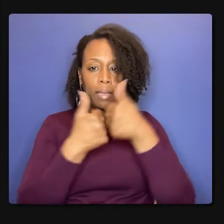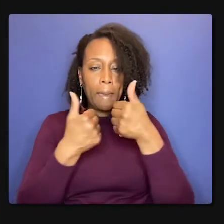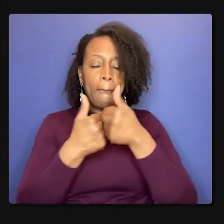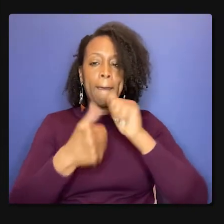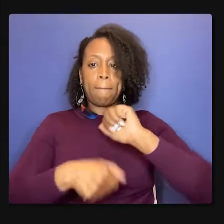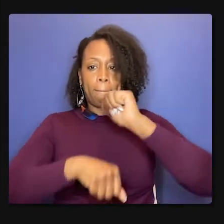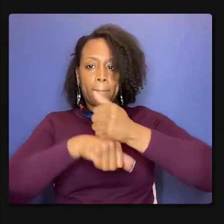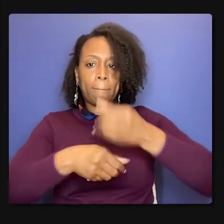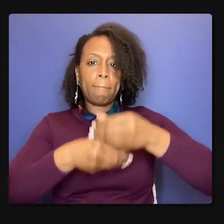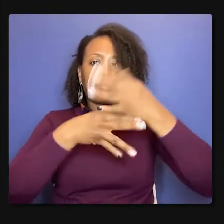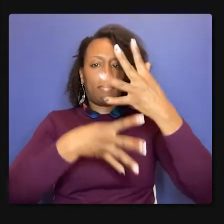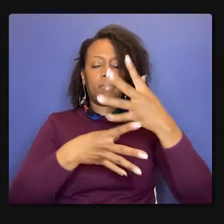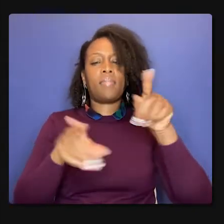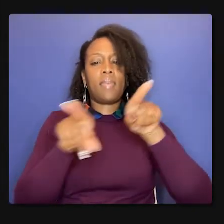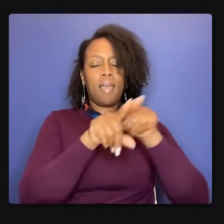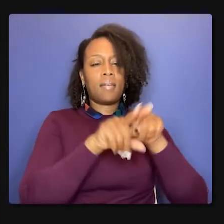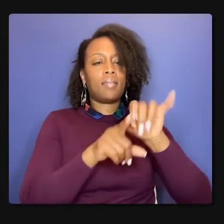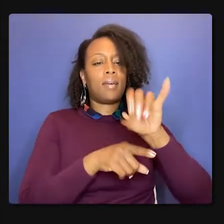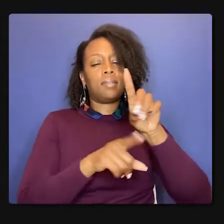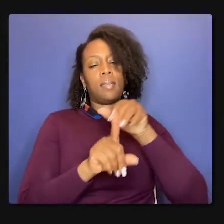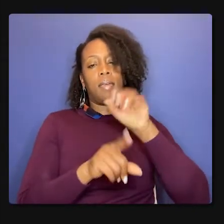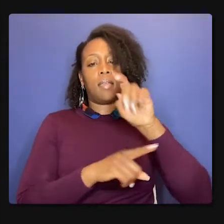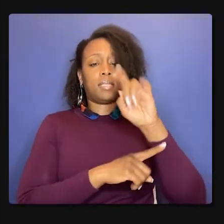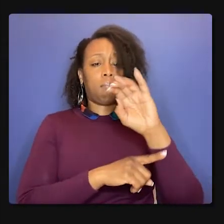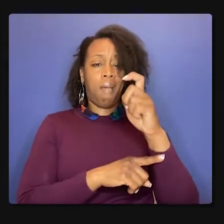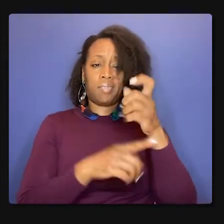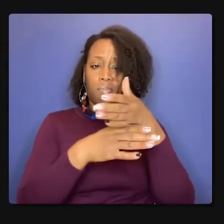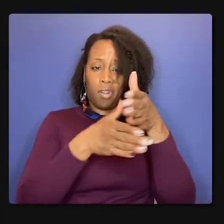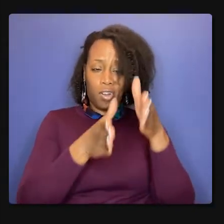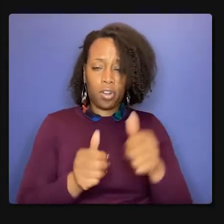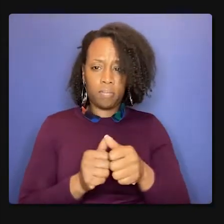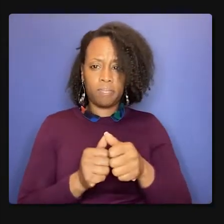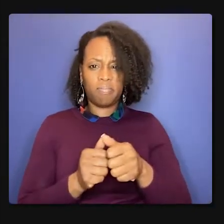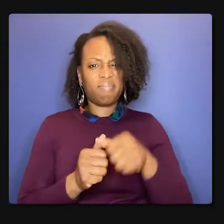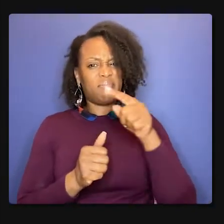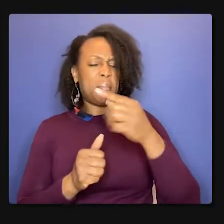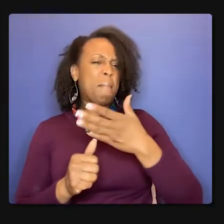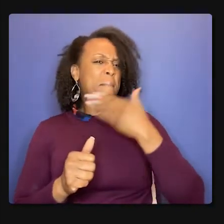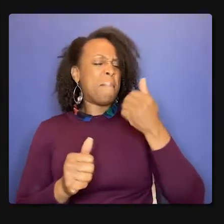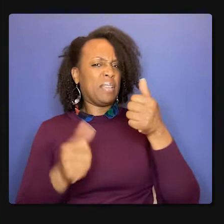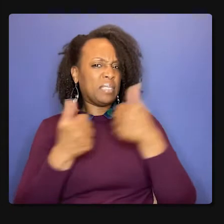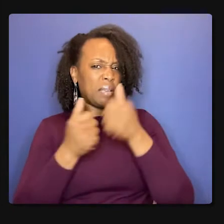So why do we think ID@Xbox is the best game creator program Xbox has to offer?